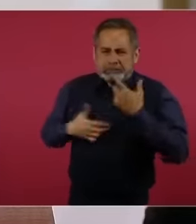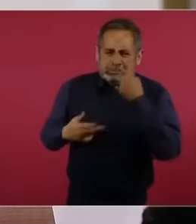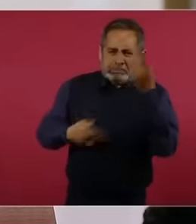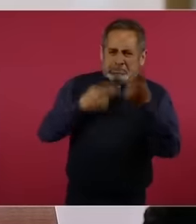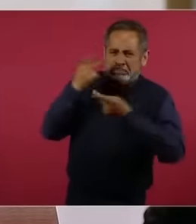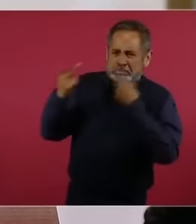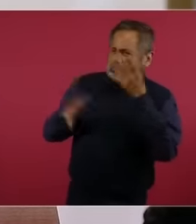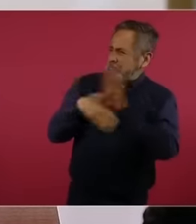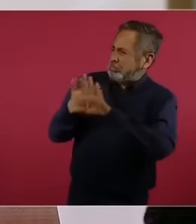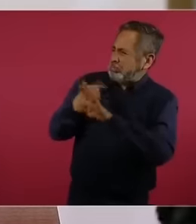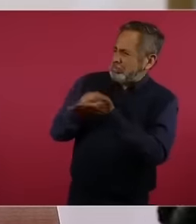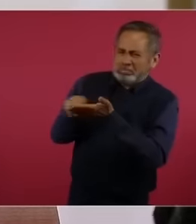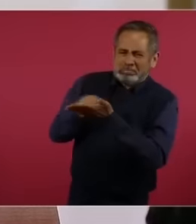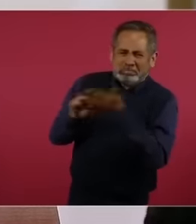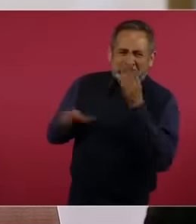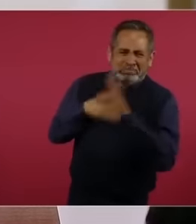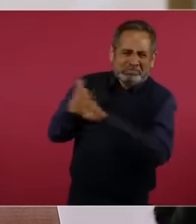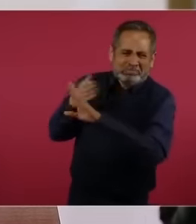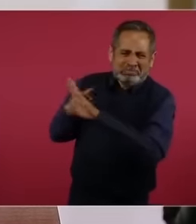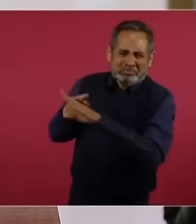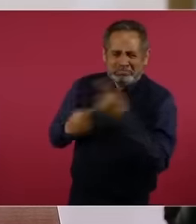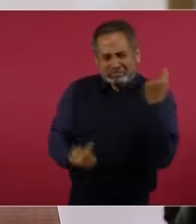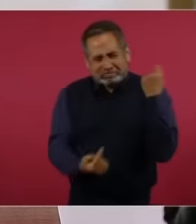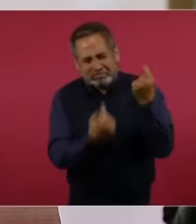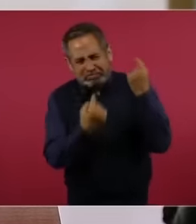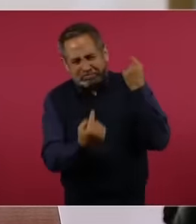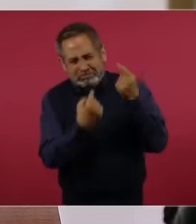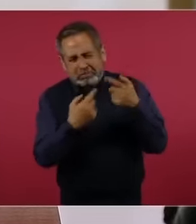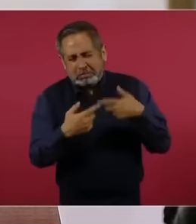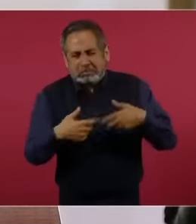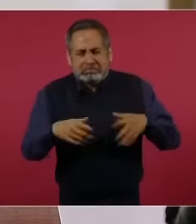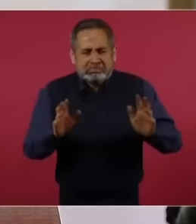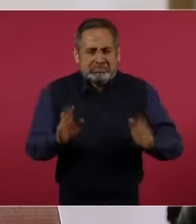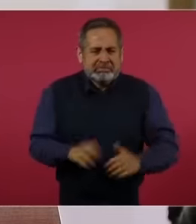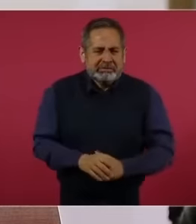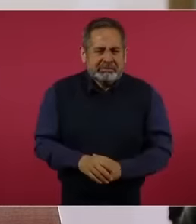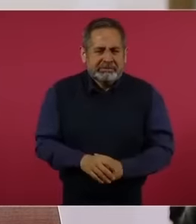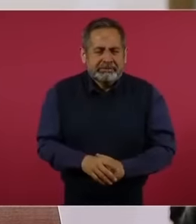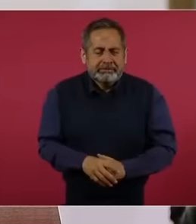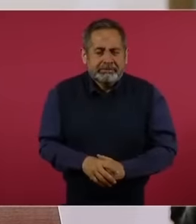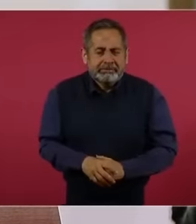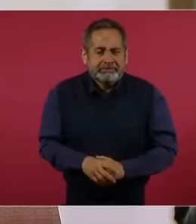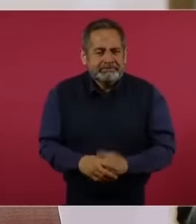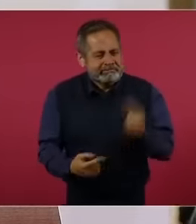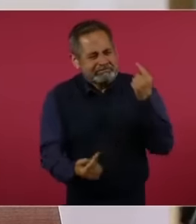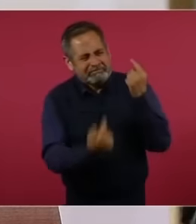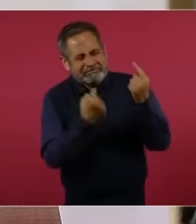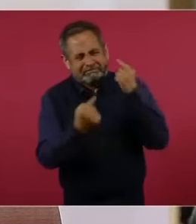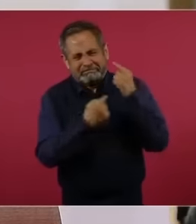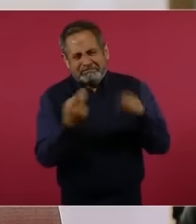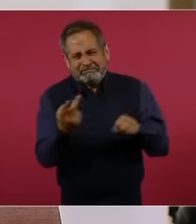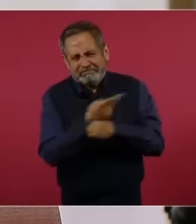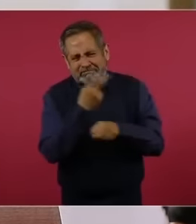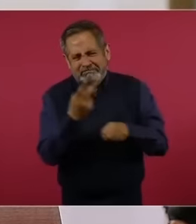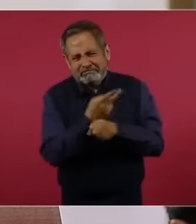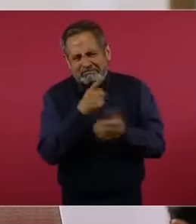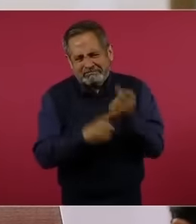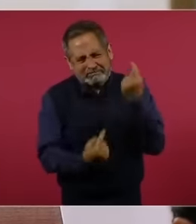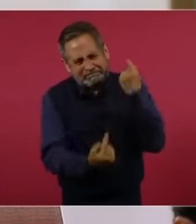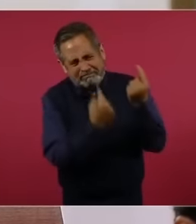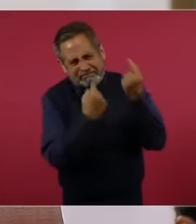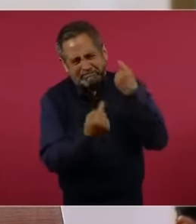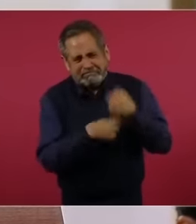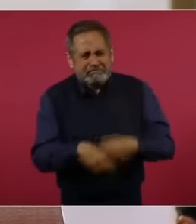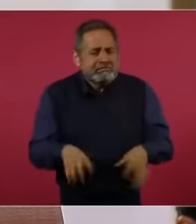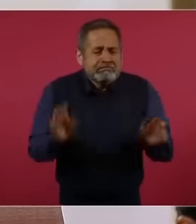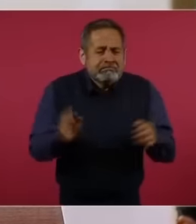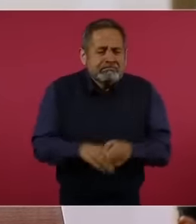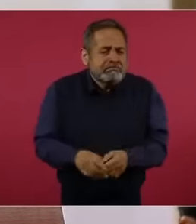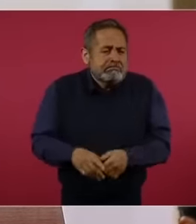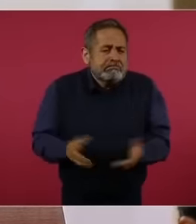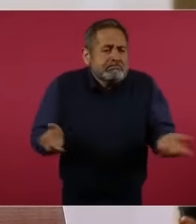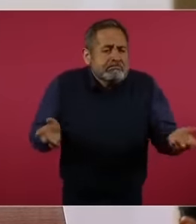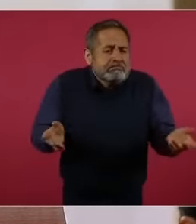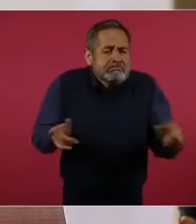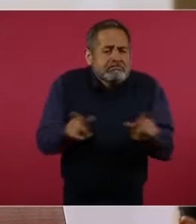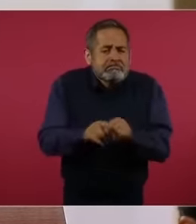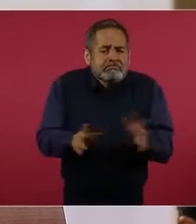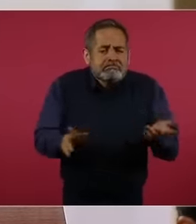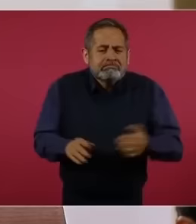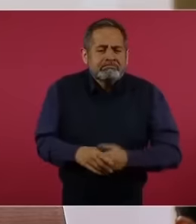eh They insult me but they don't go from there they come